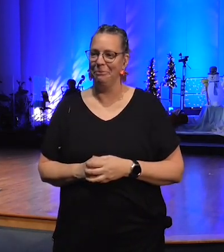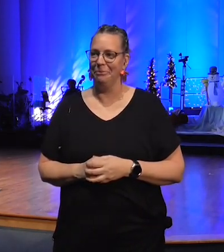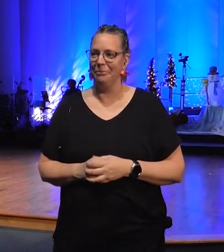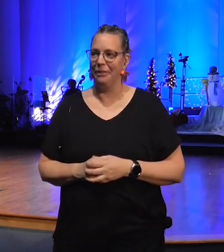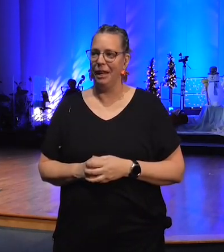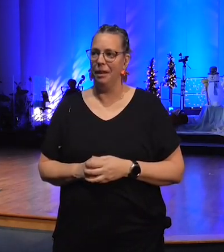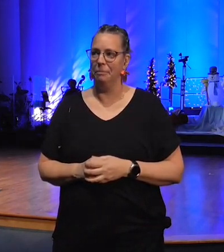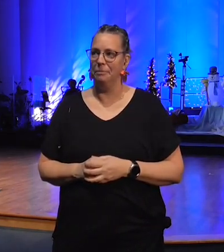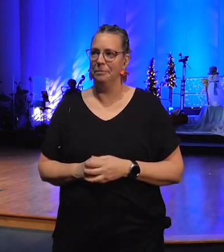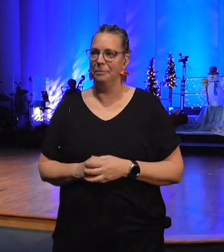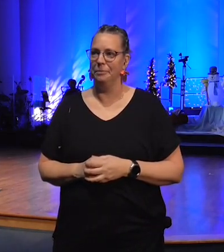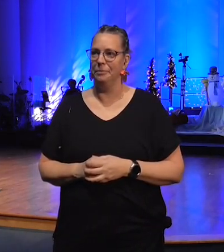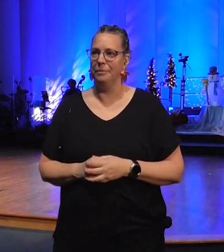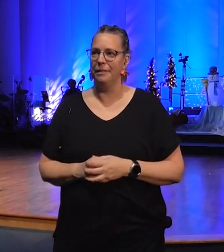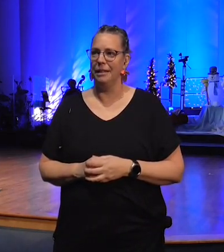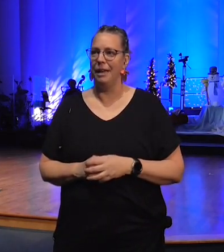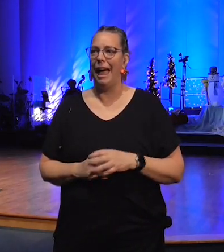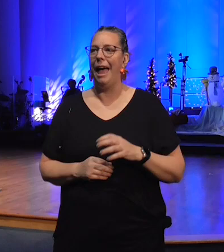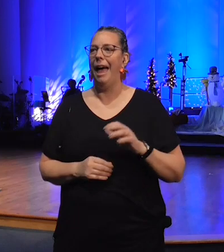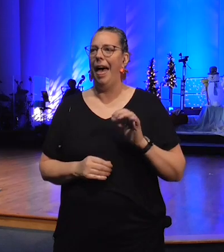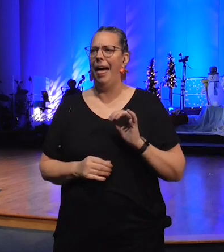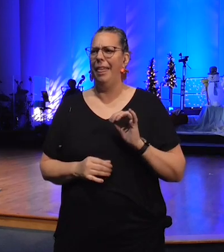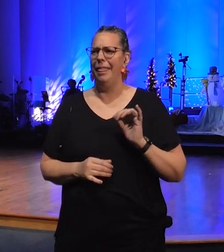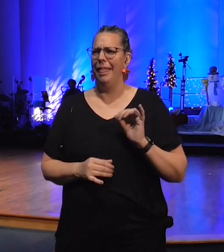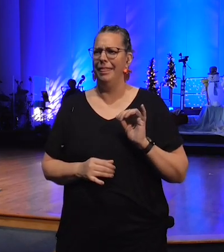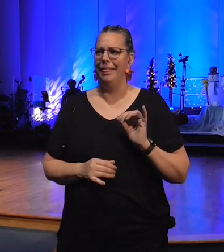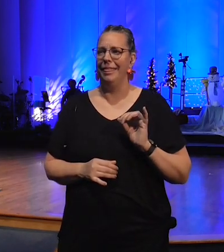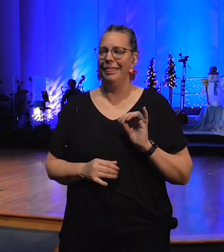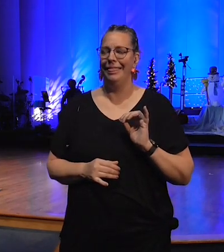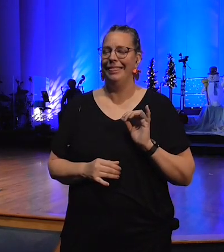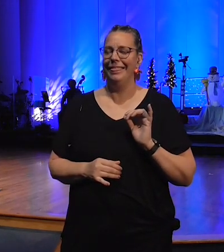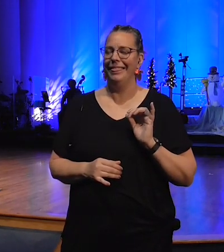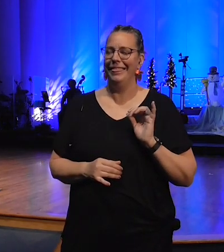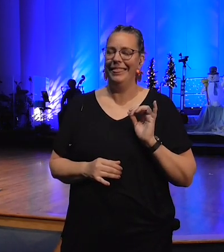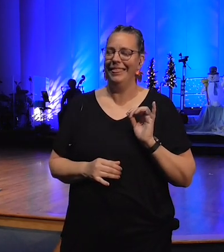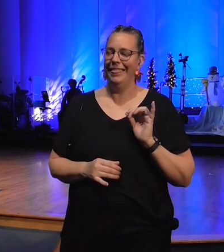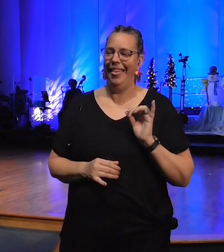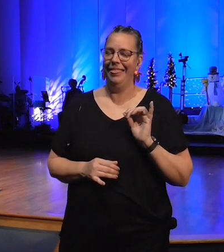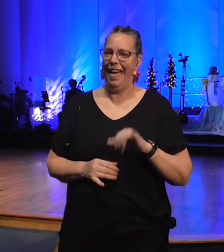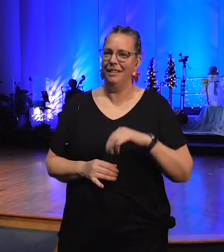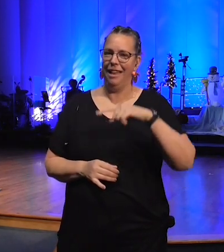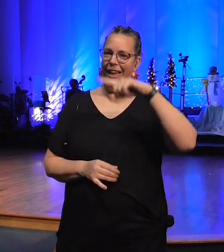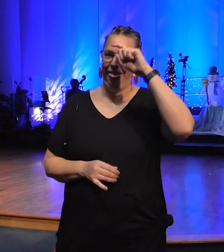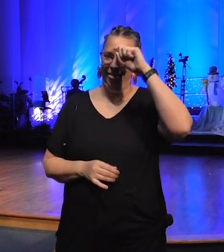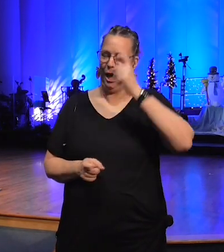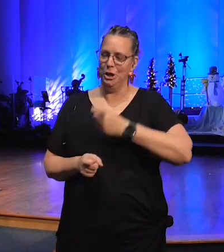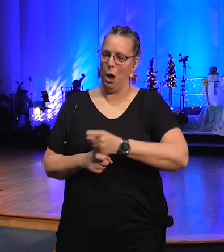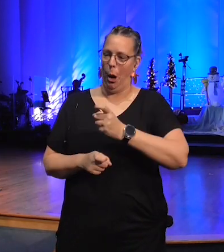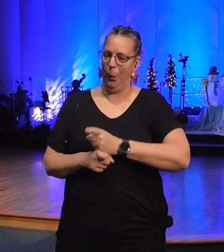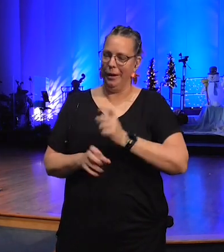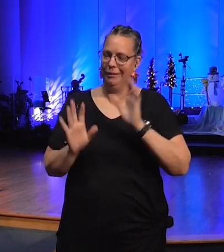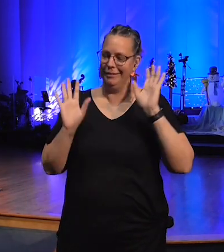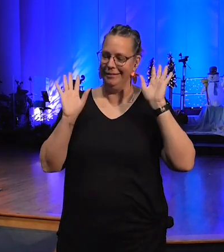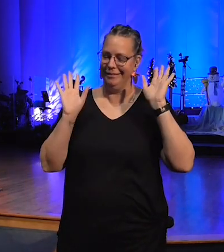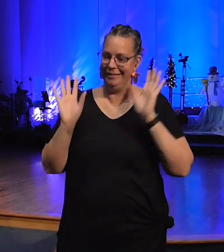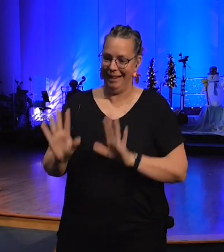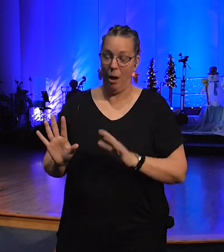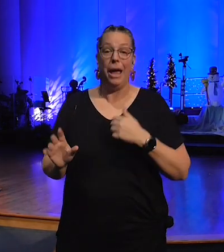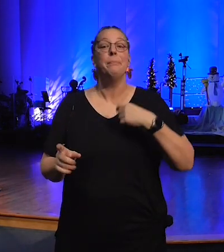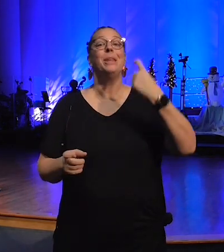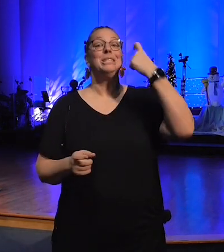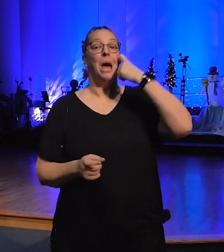yeah yeah there you go wait there's my that's a that's a spice joke so you know a lot of one